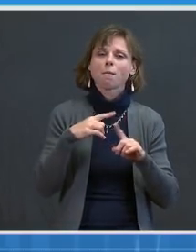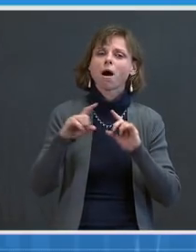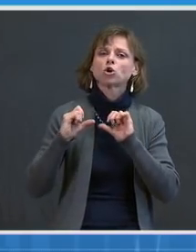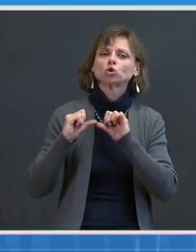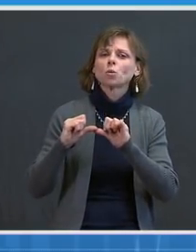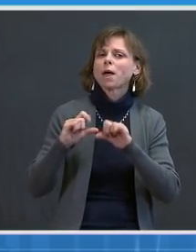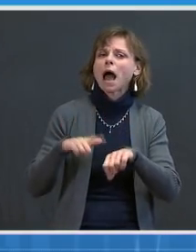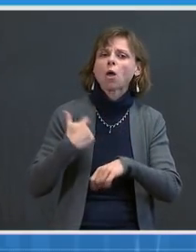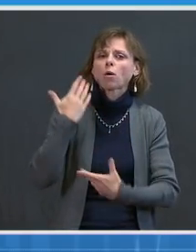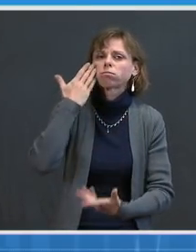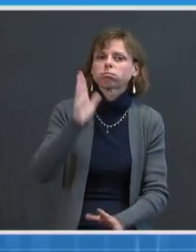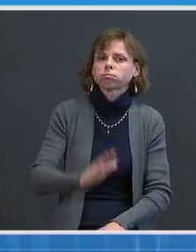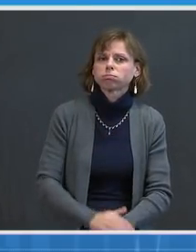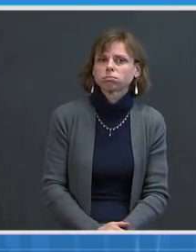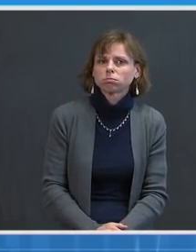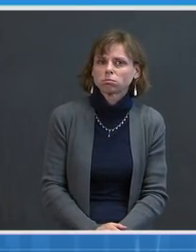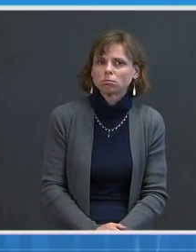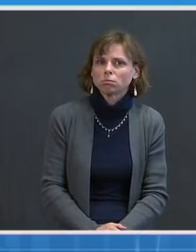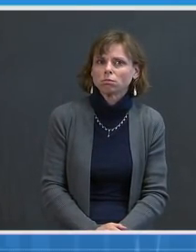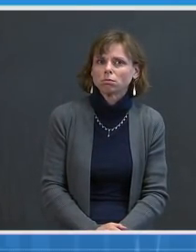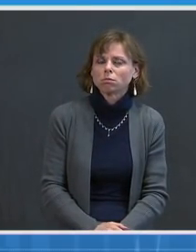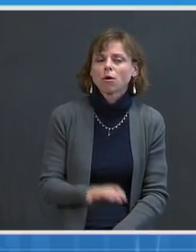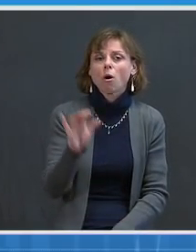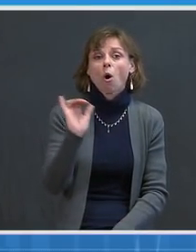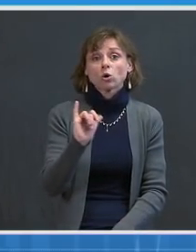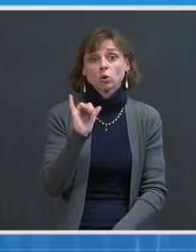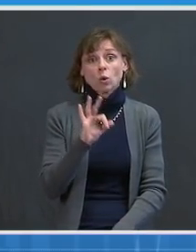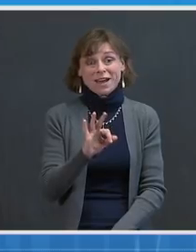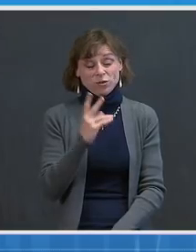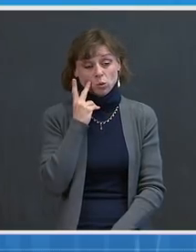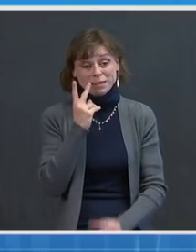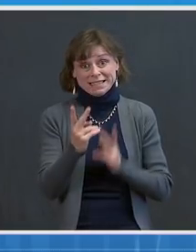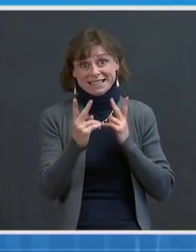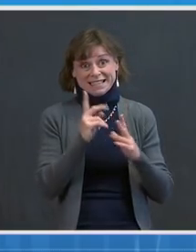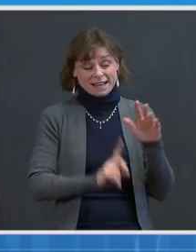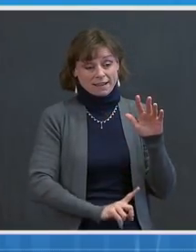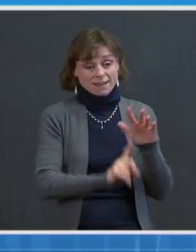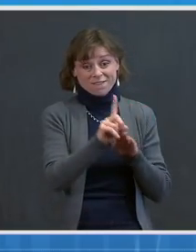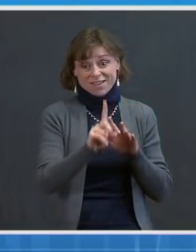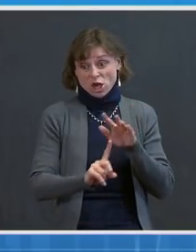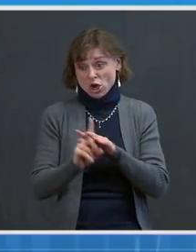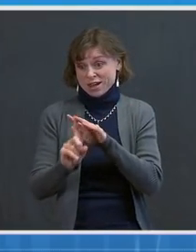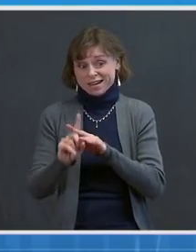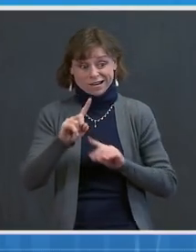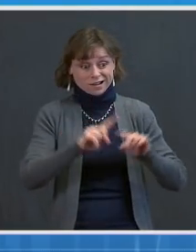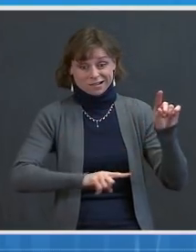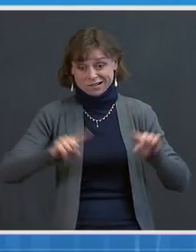Also, when you're dealing with variants, you want a considerable cushion of antibody response,